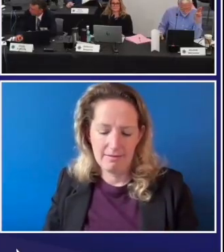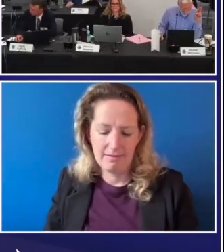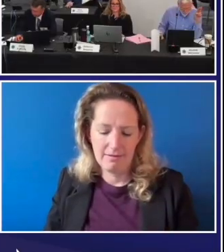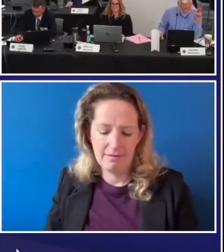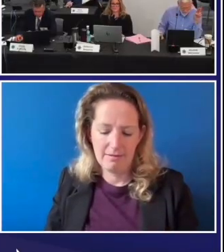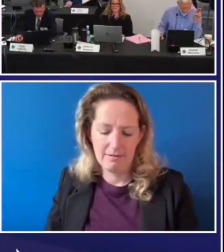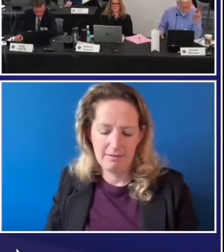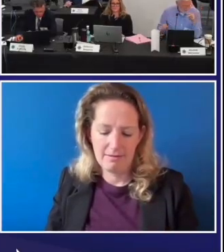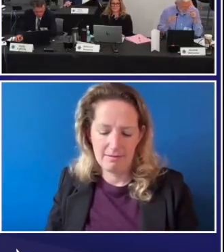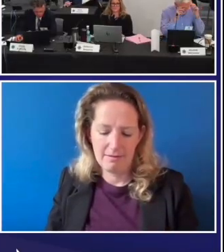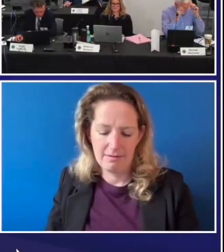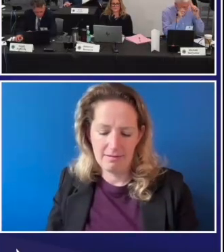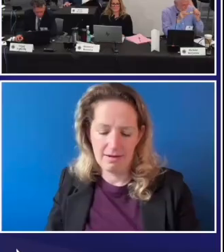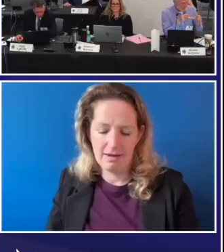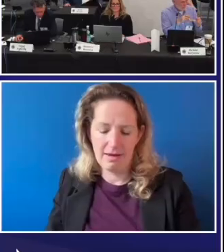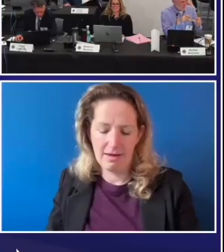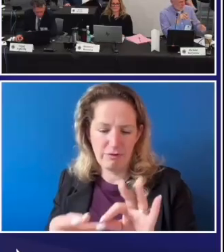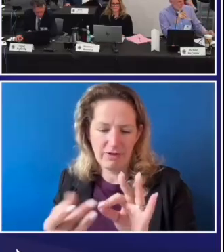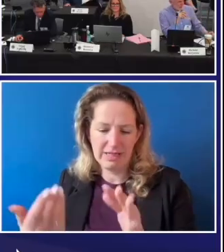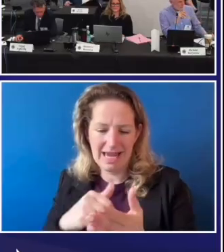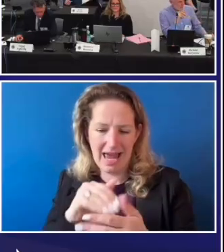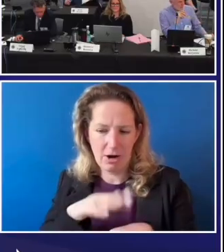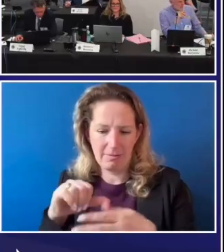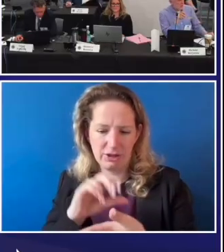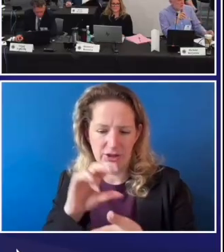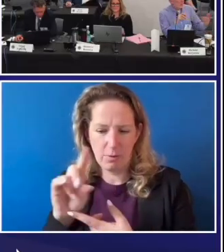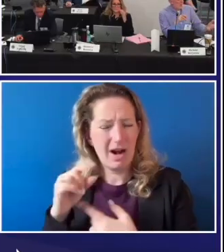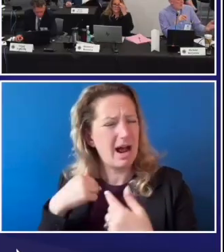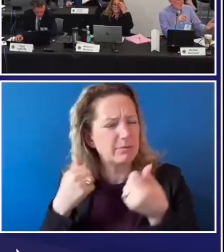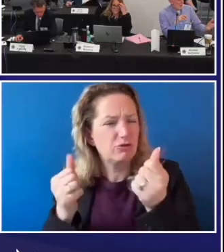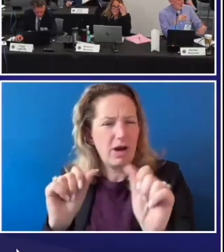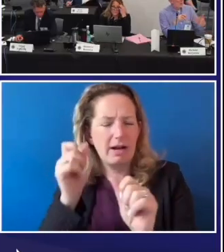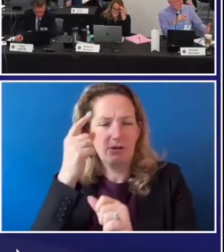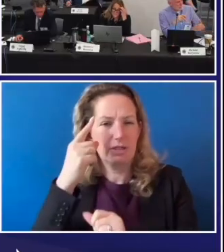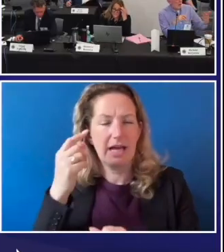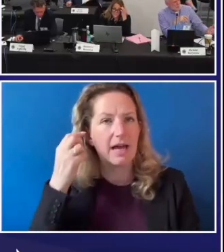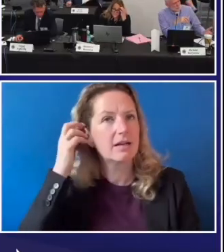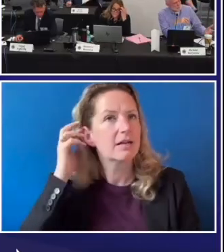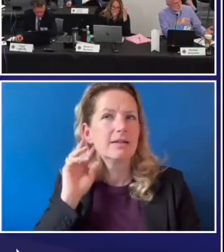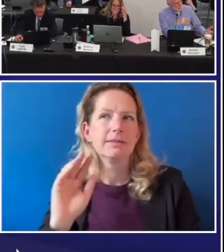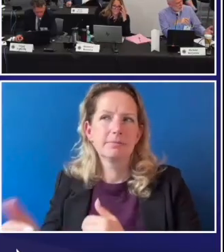I just, I'm just trying to understand, before I, I, I'll probably come back with some additional comments,